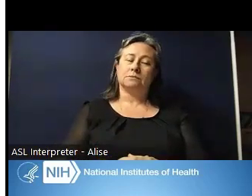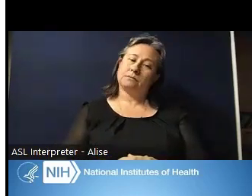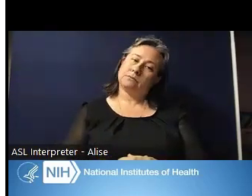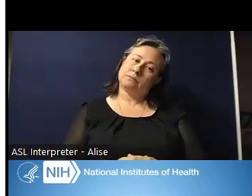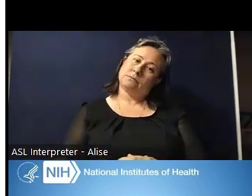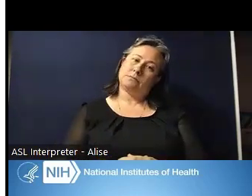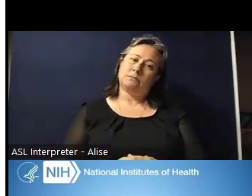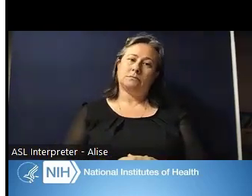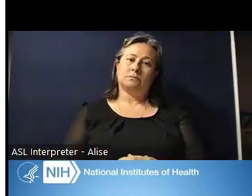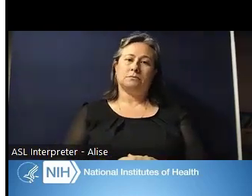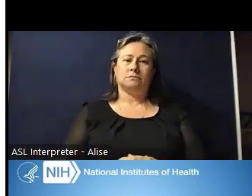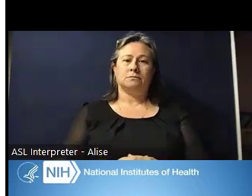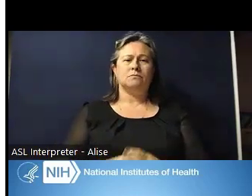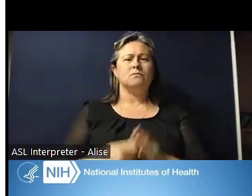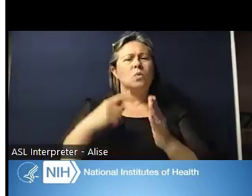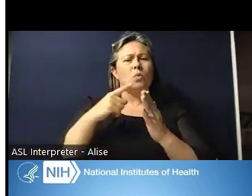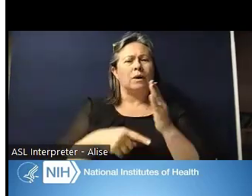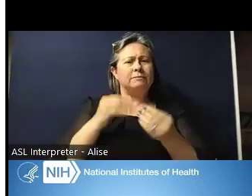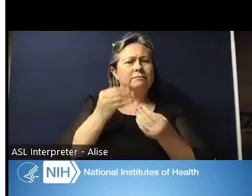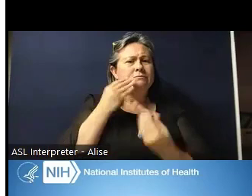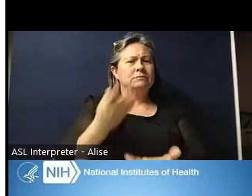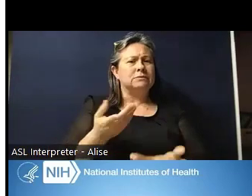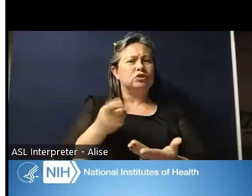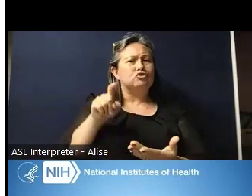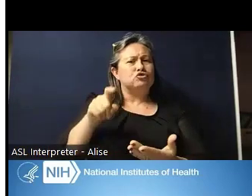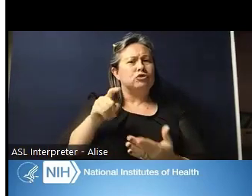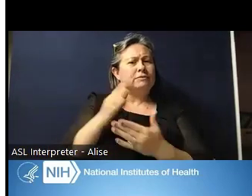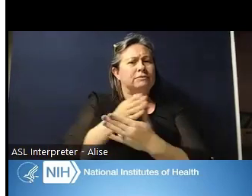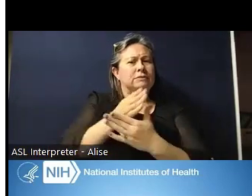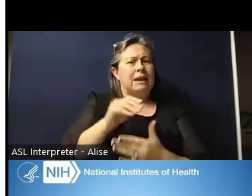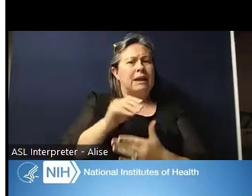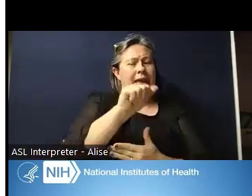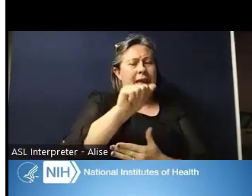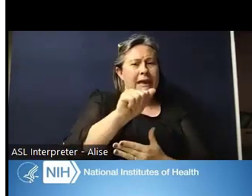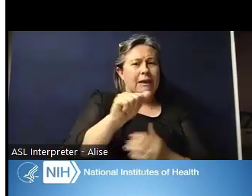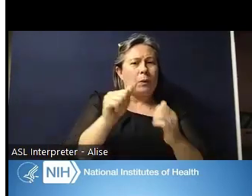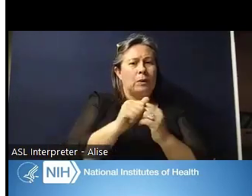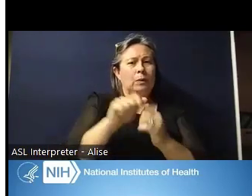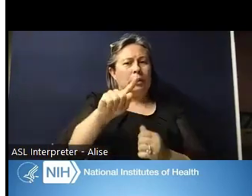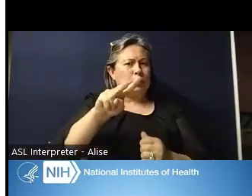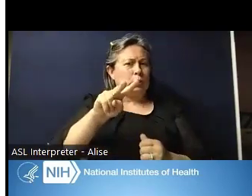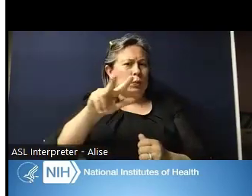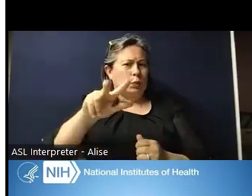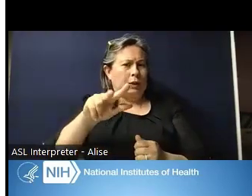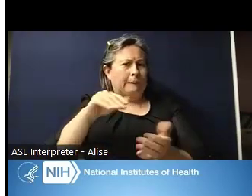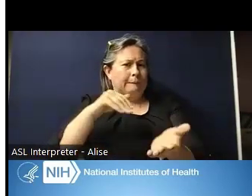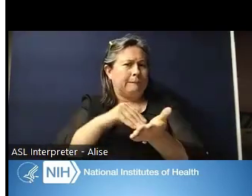What information should Person A have shared with 123 Medical University? Person